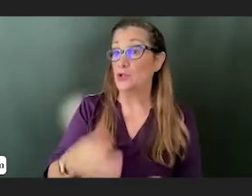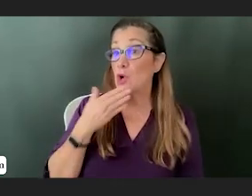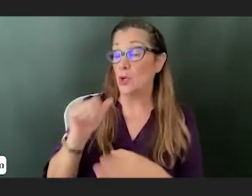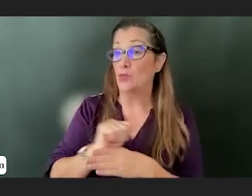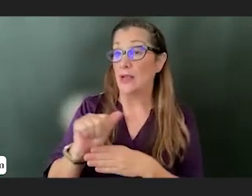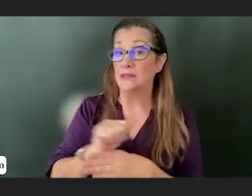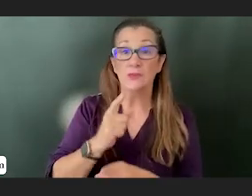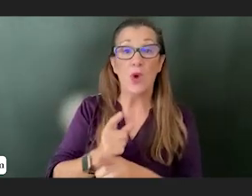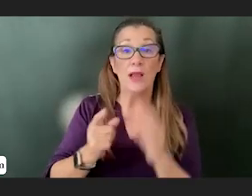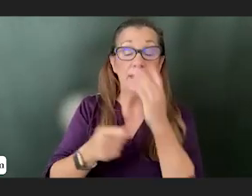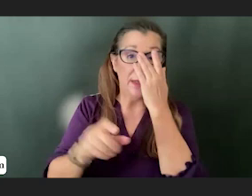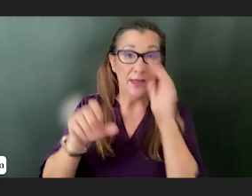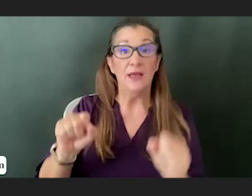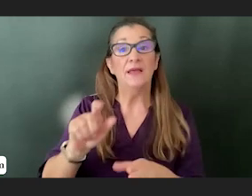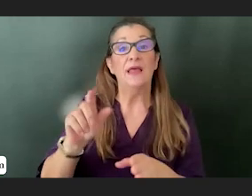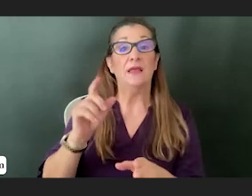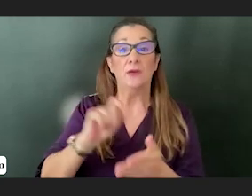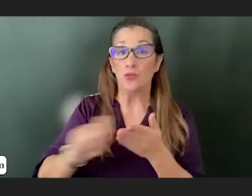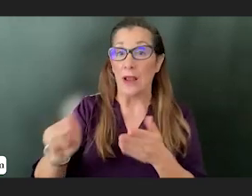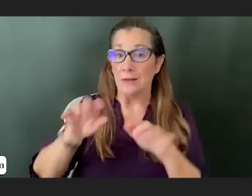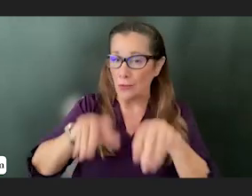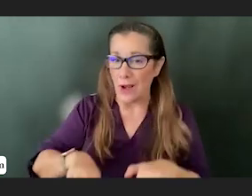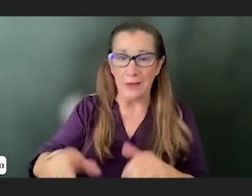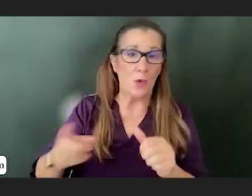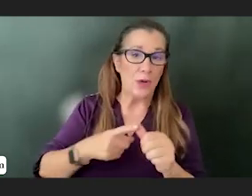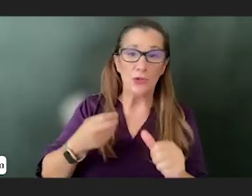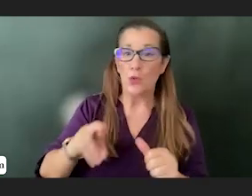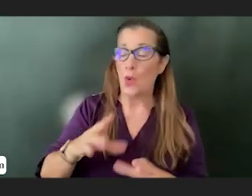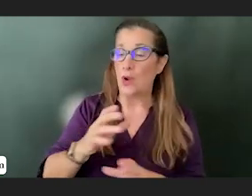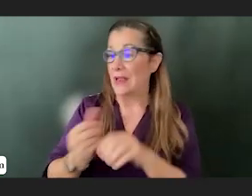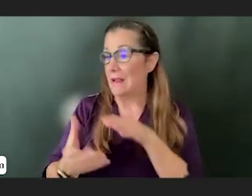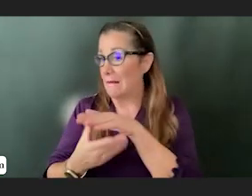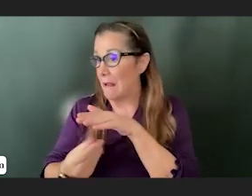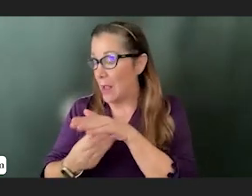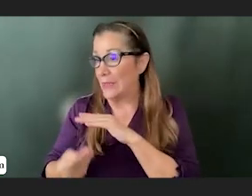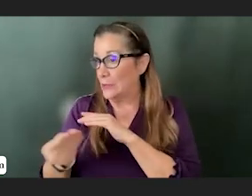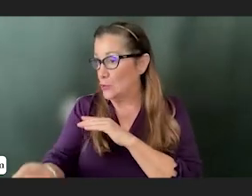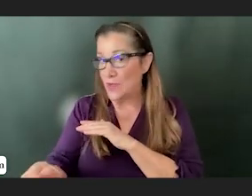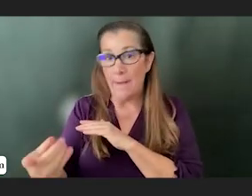Right. They can write it originally, or they can get some copy to them and then prove it.